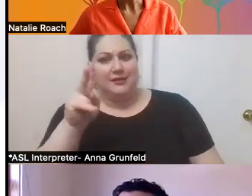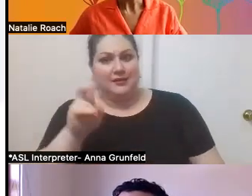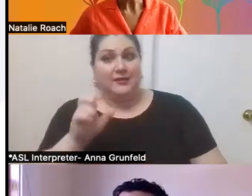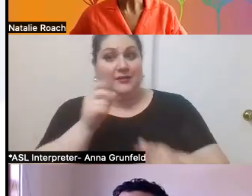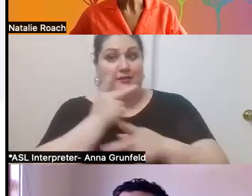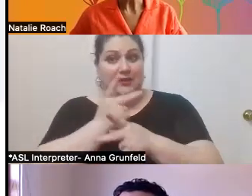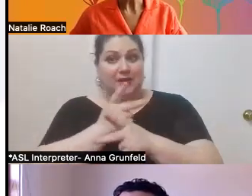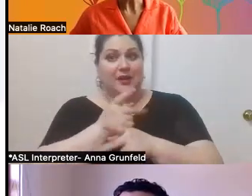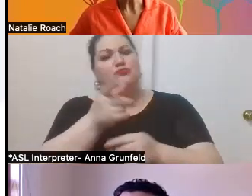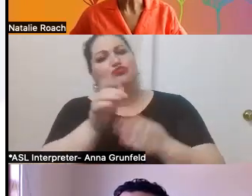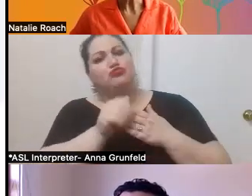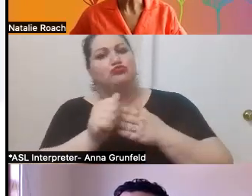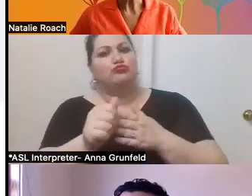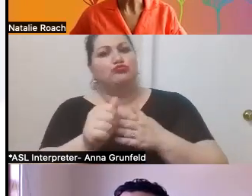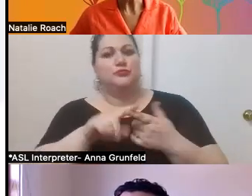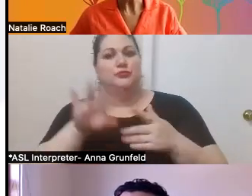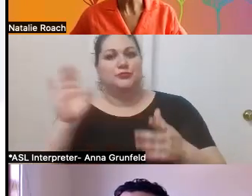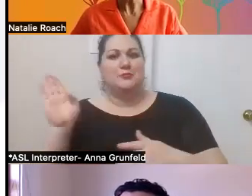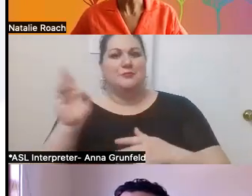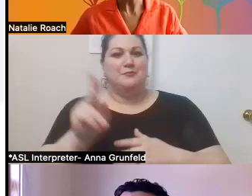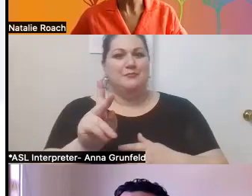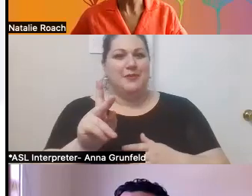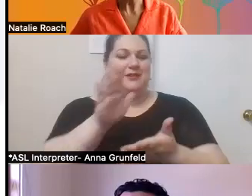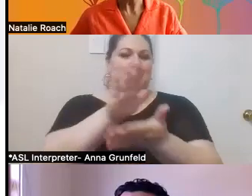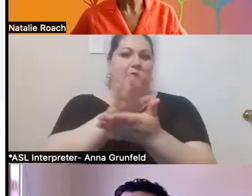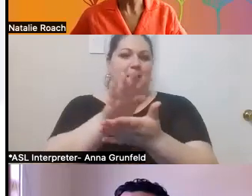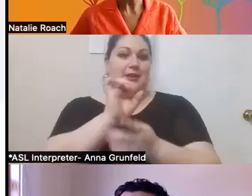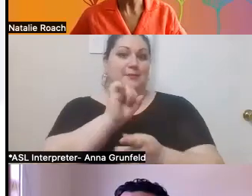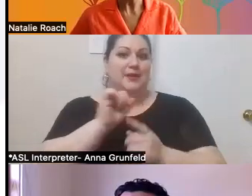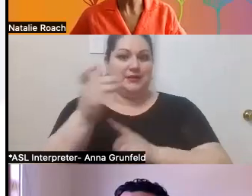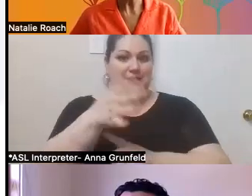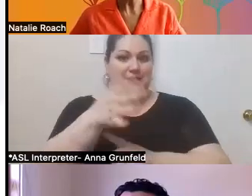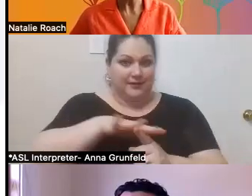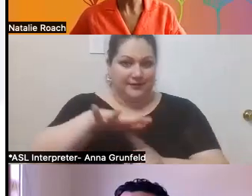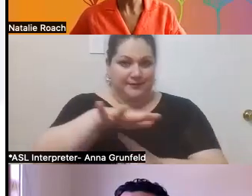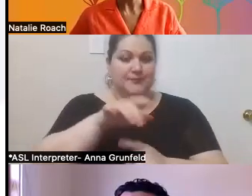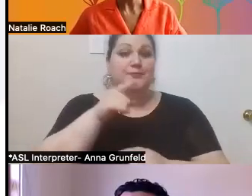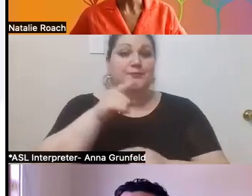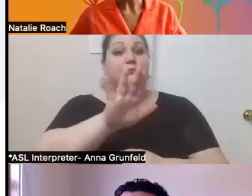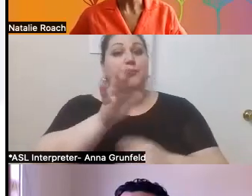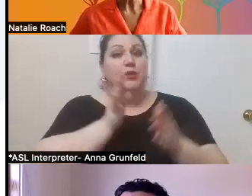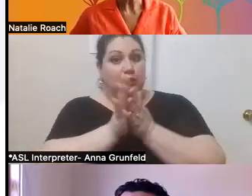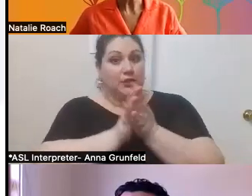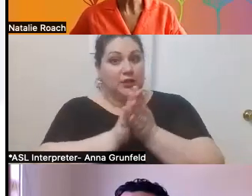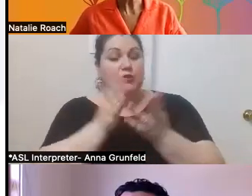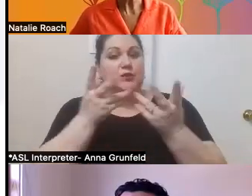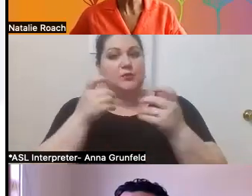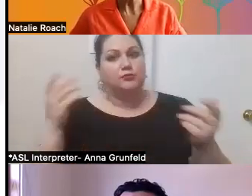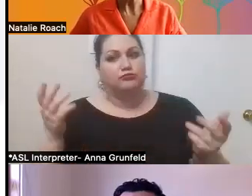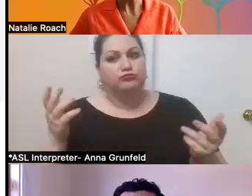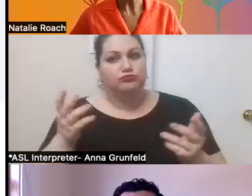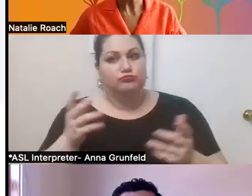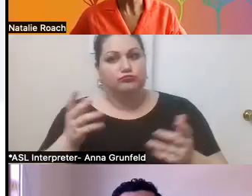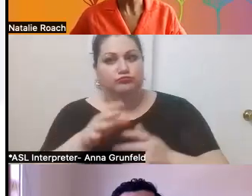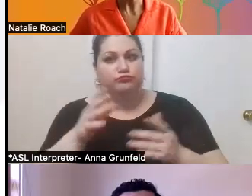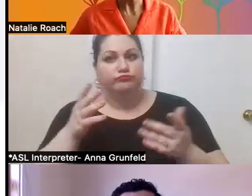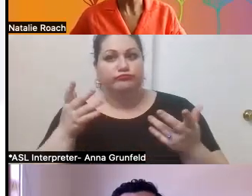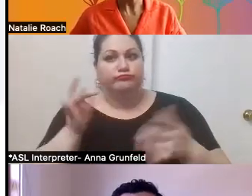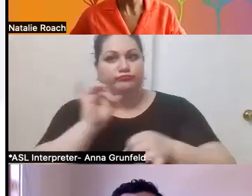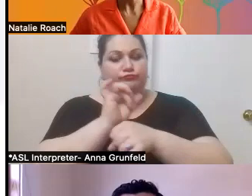Dr. Munro’s current interest is to pursue excellence in patient care and improve the clinical delivery of palliative care.